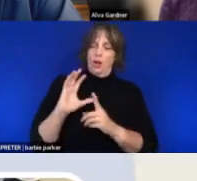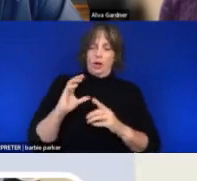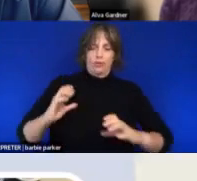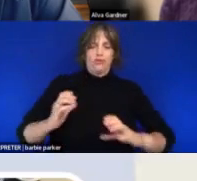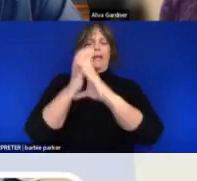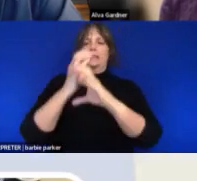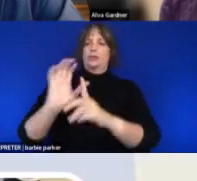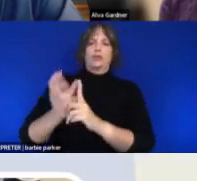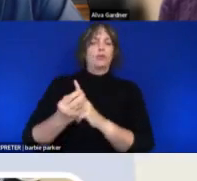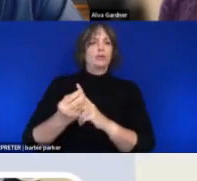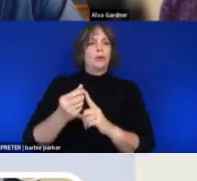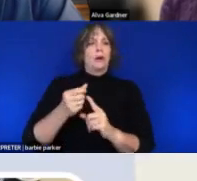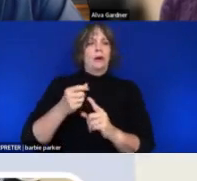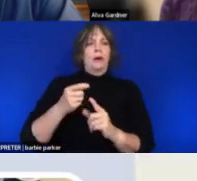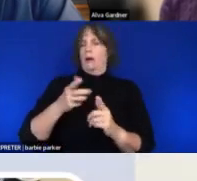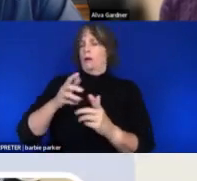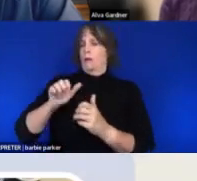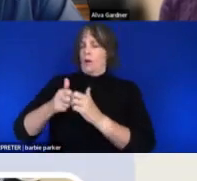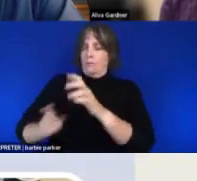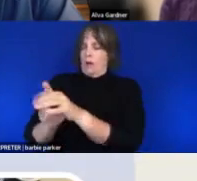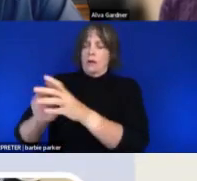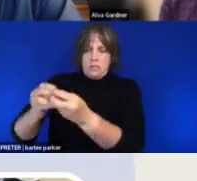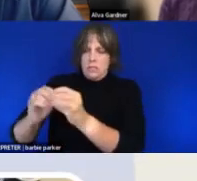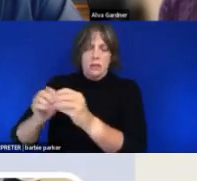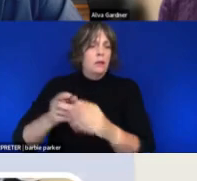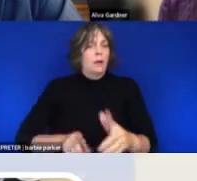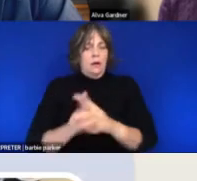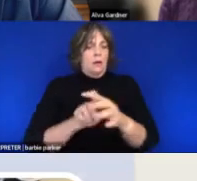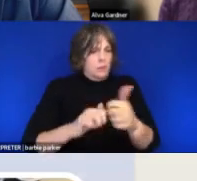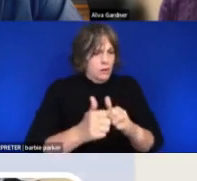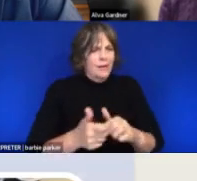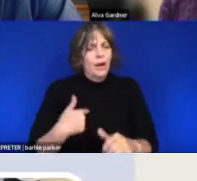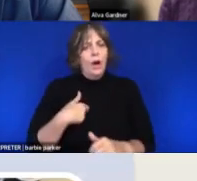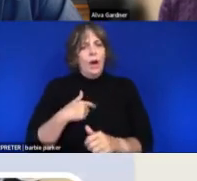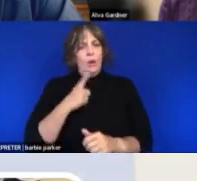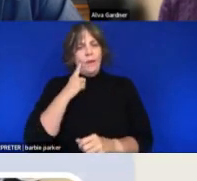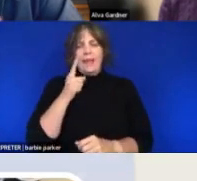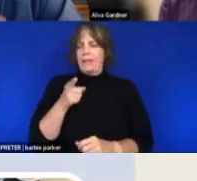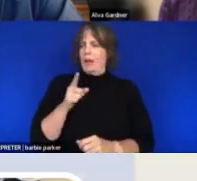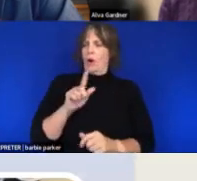the time to address the core issue. We think that's a luxury, when actually that's a necessity. So we just go about